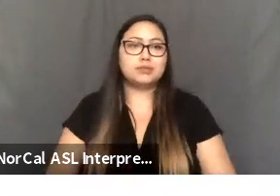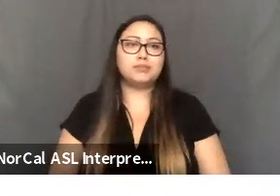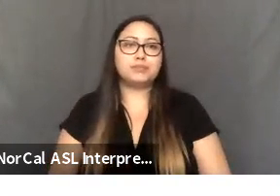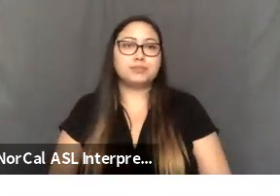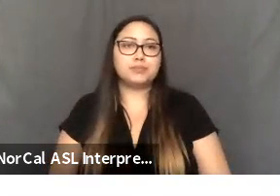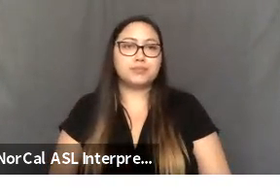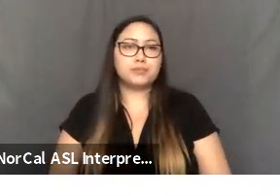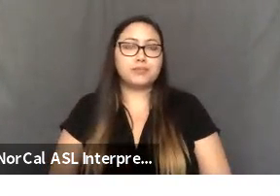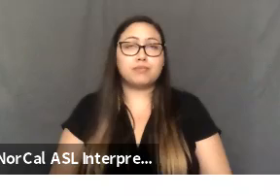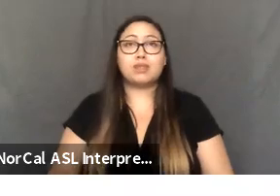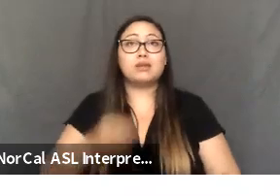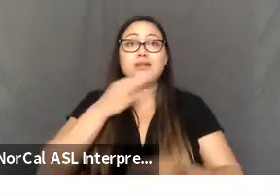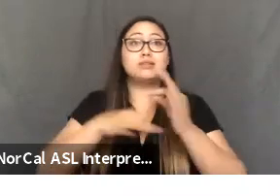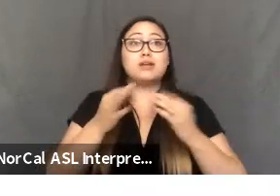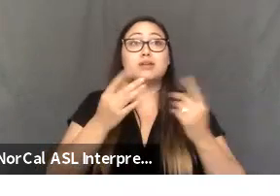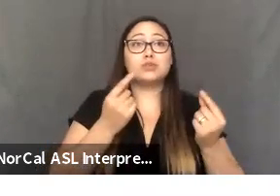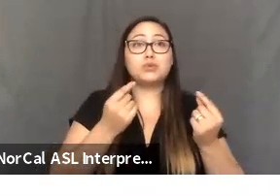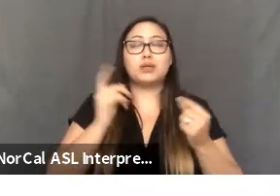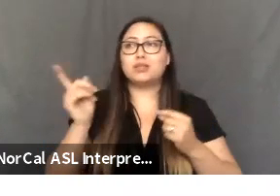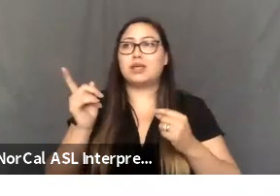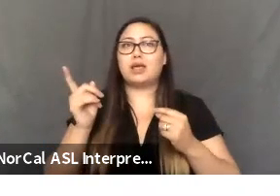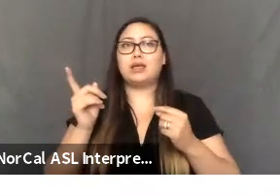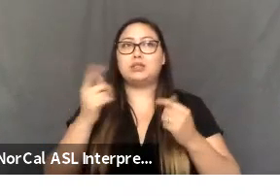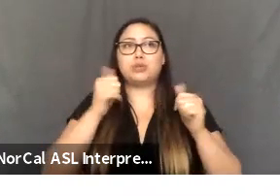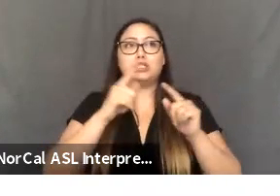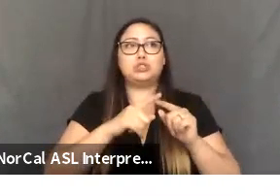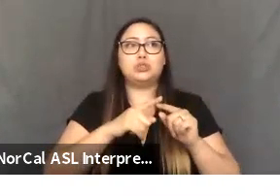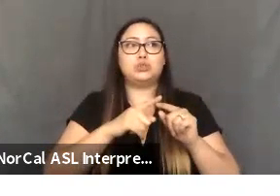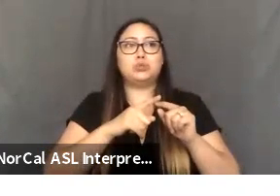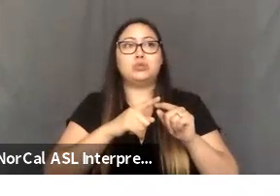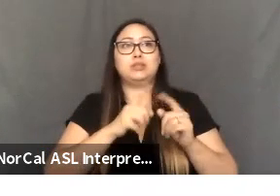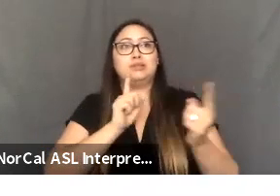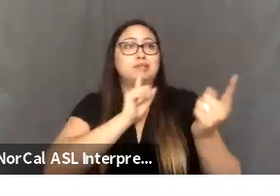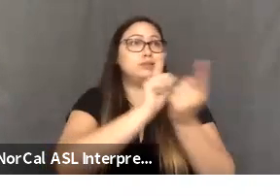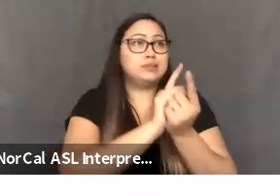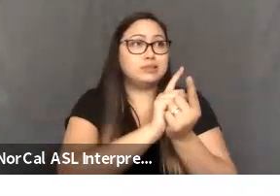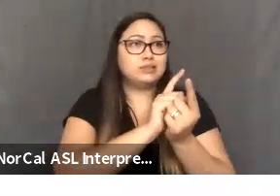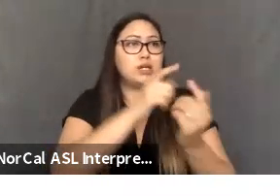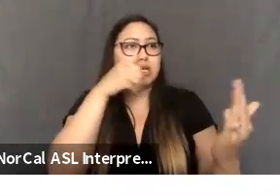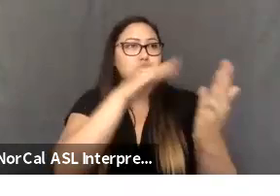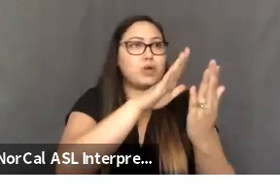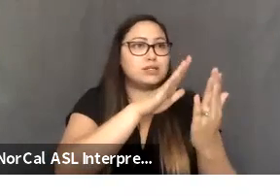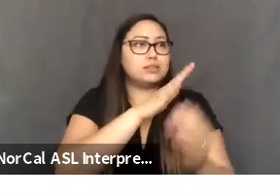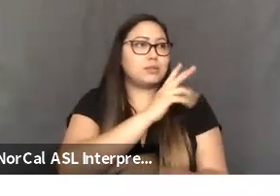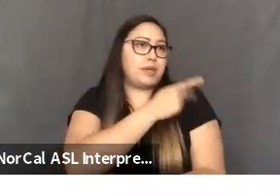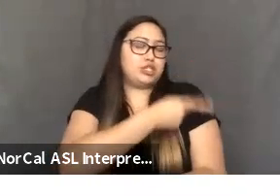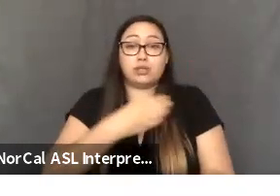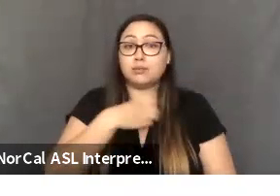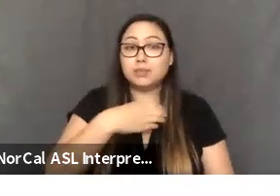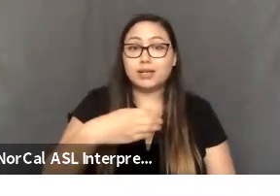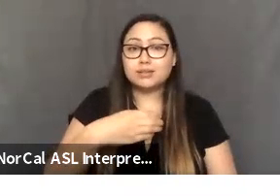but instead they were running around addressing patient complaints. So what this participant